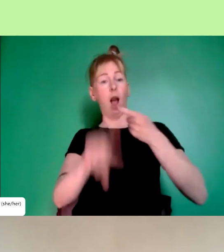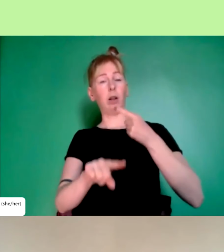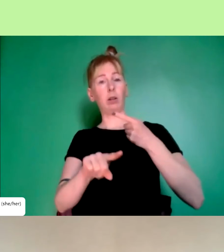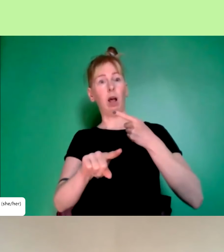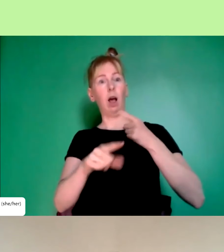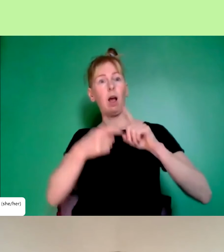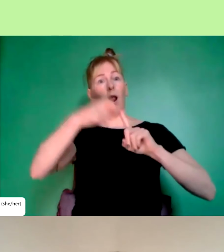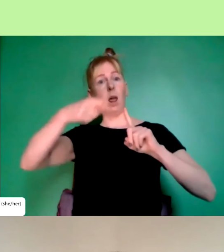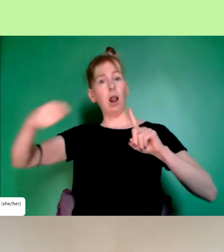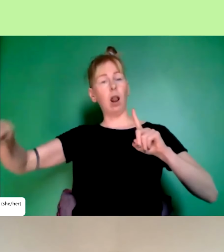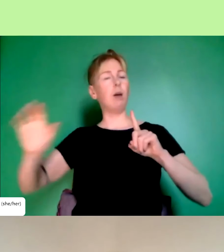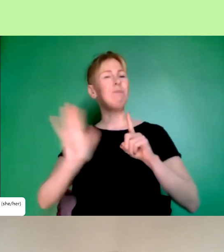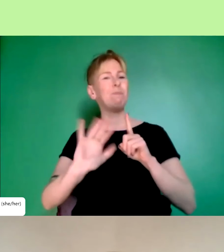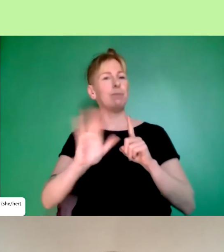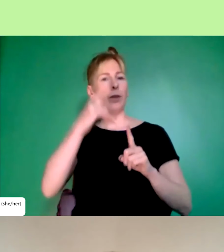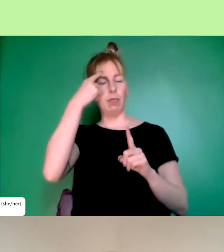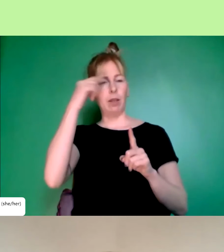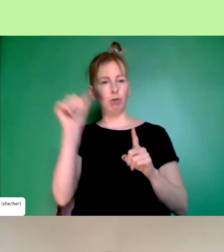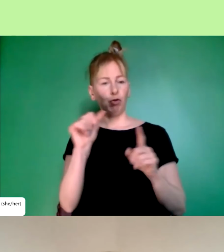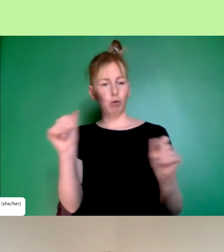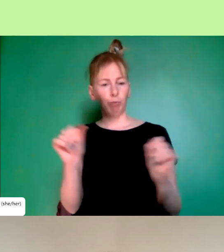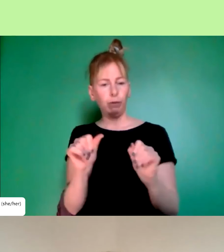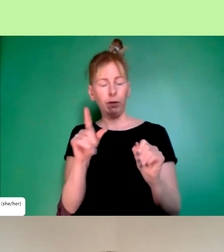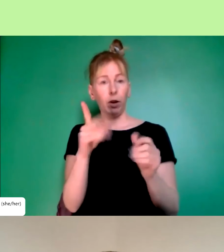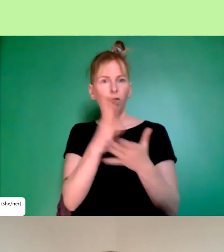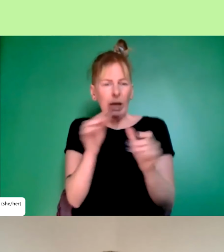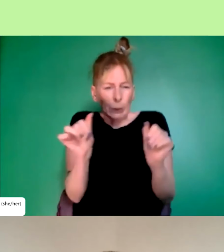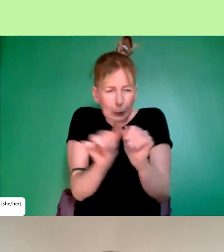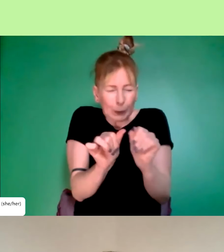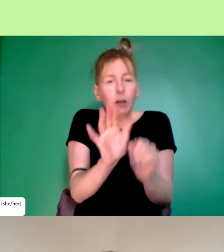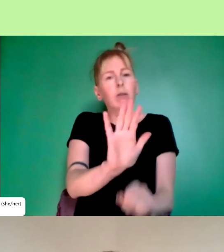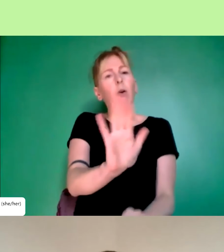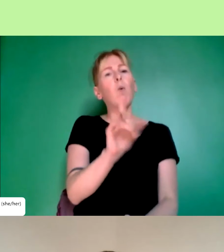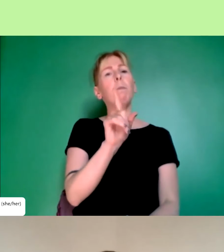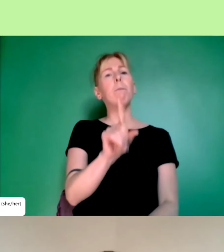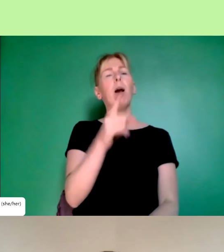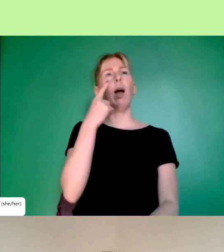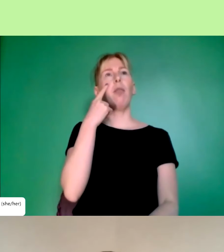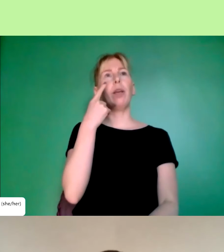one direction, like for quite a while, so I'm just going